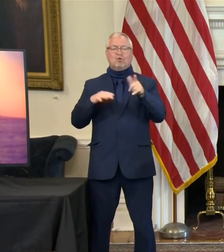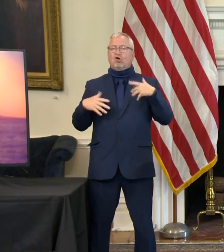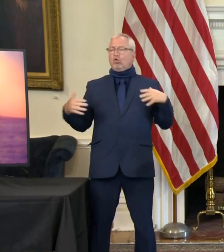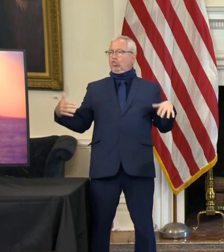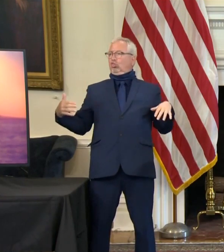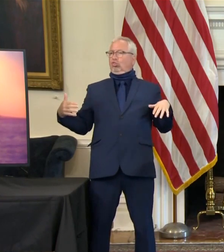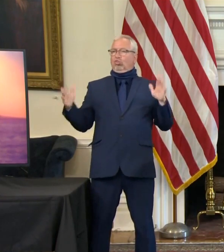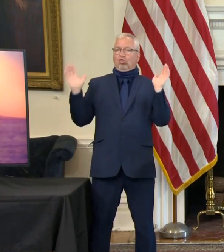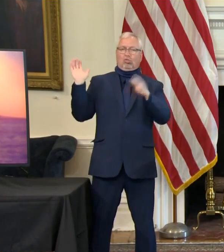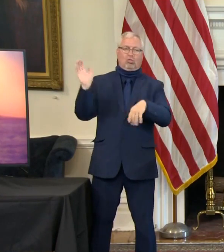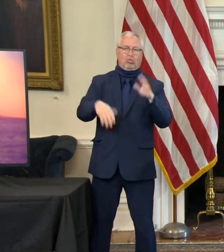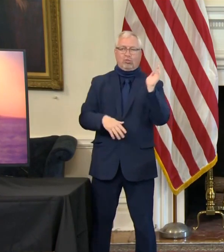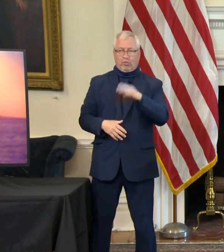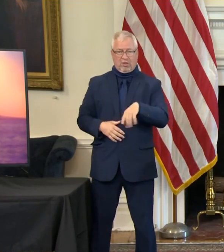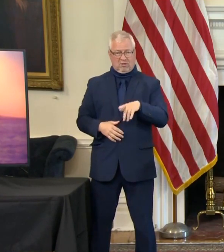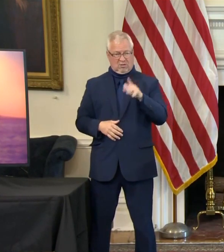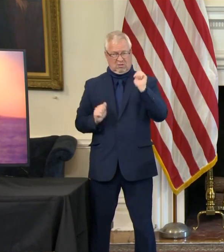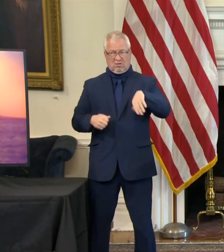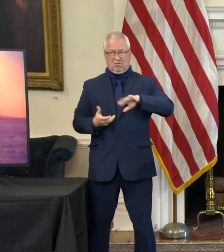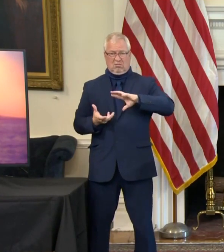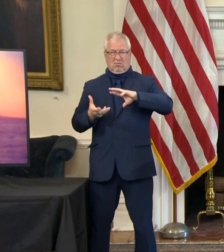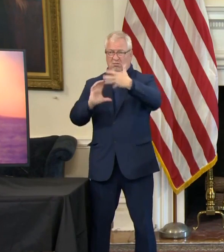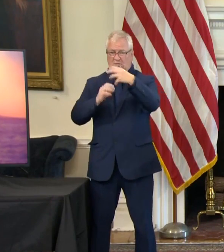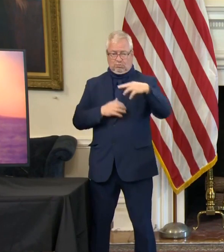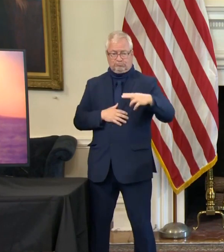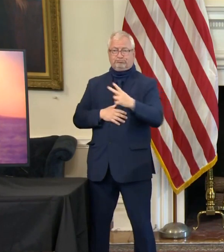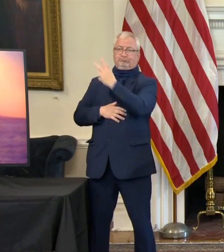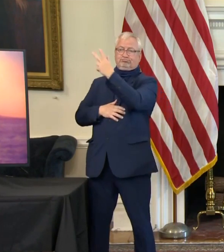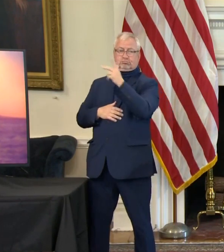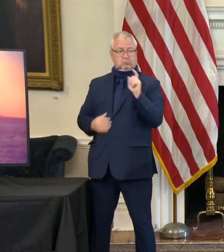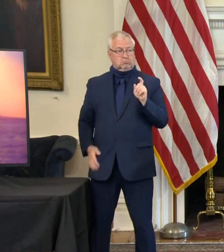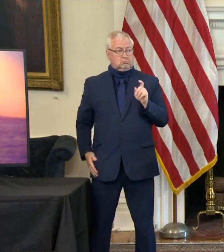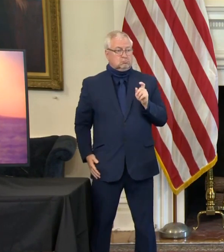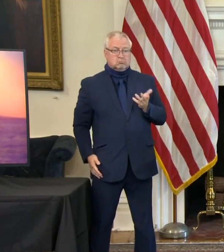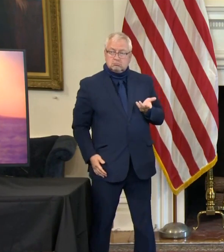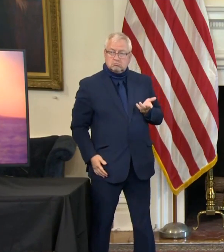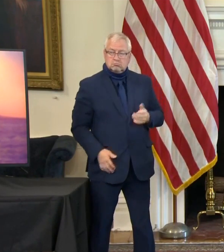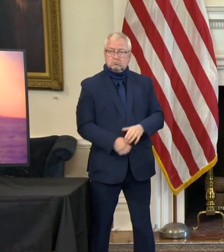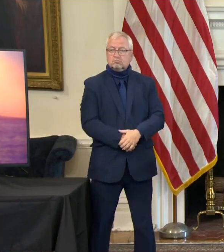ARE YOU CONCERNED THAT BEHAVIOR OF WEEKS HAS OR IS TARNISHED THE TREND.